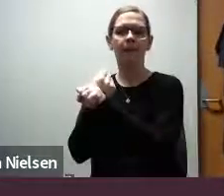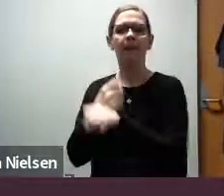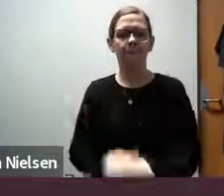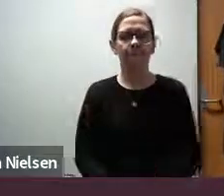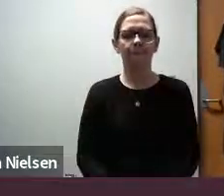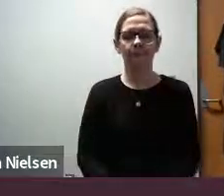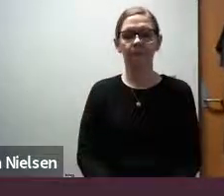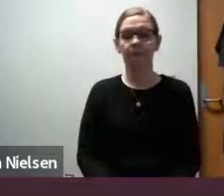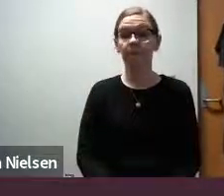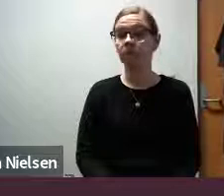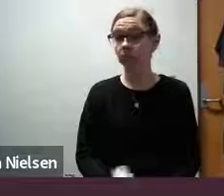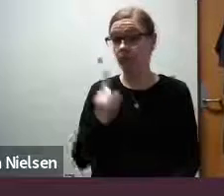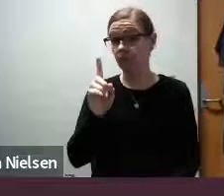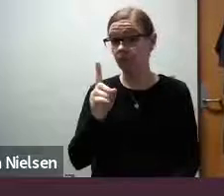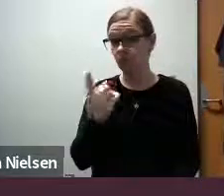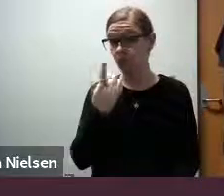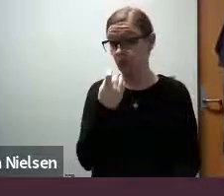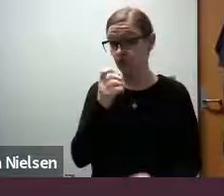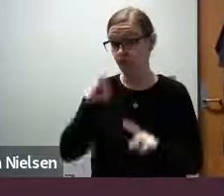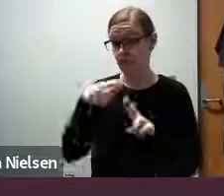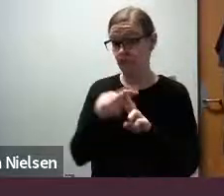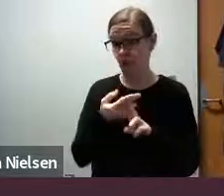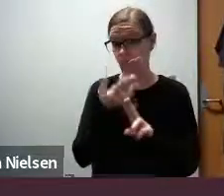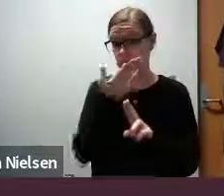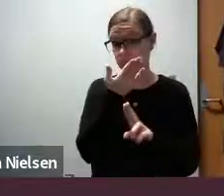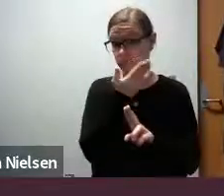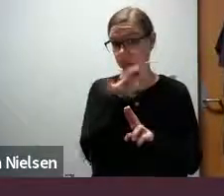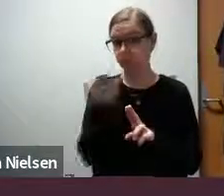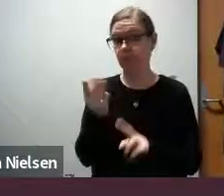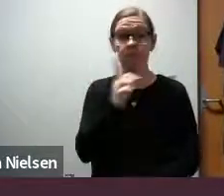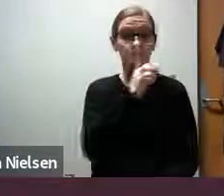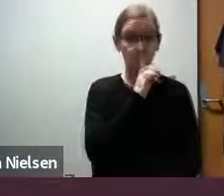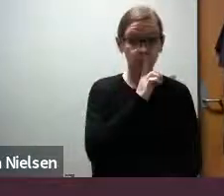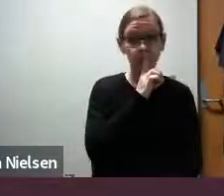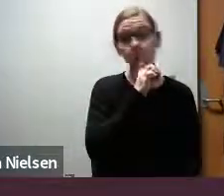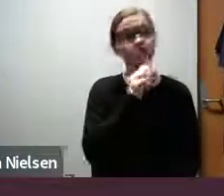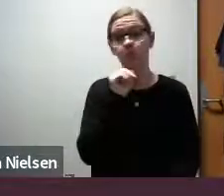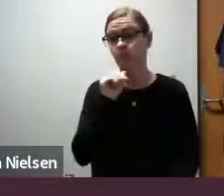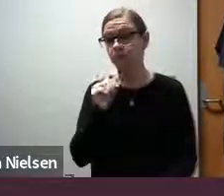Any questions about any of the mute all unmute all are these additional